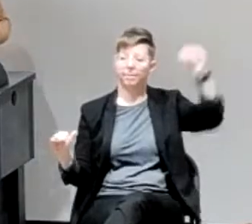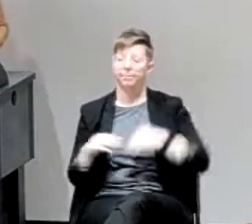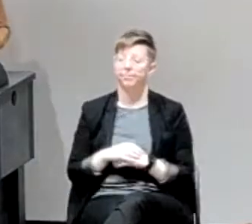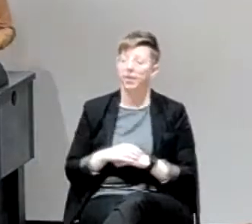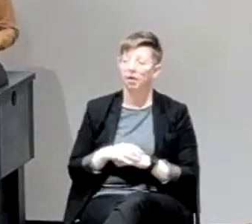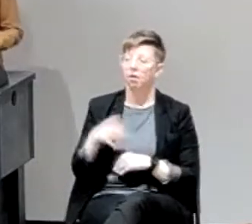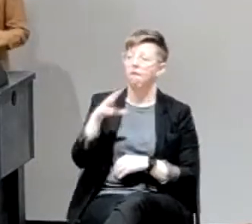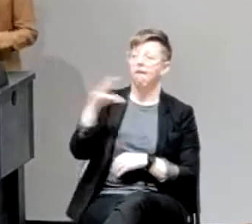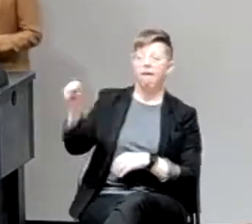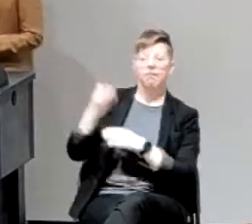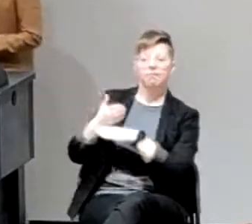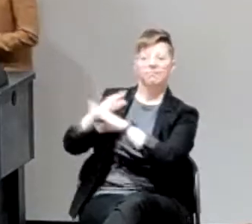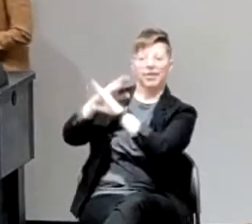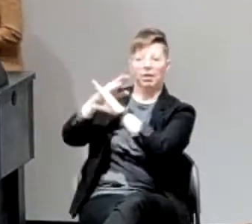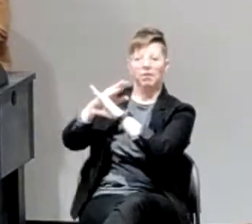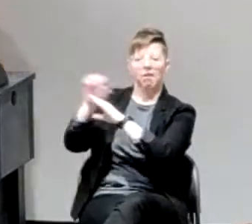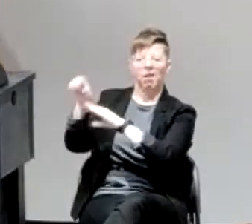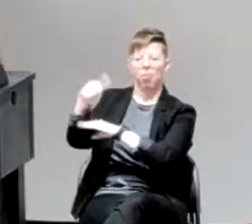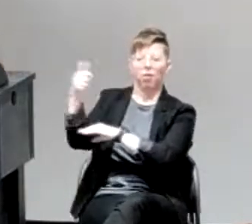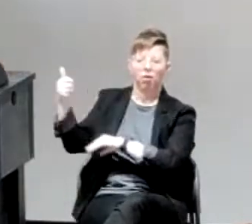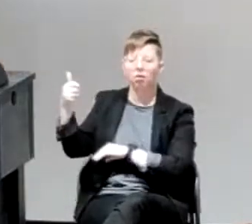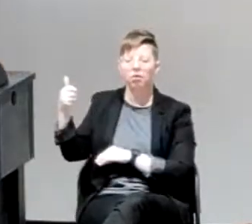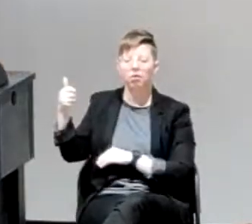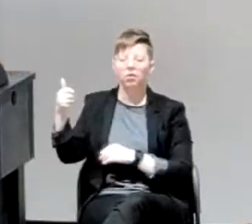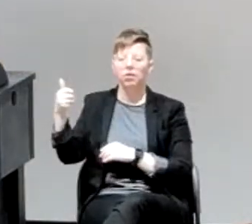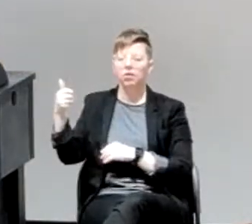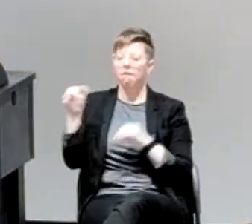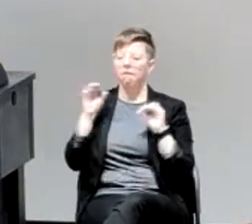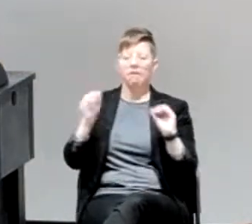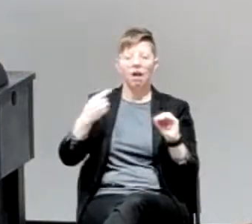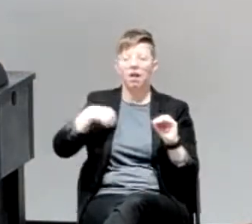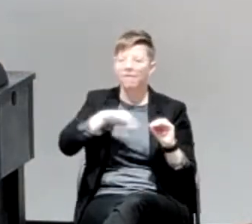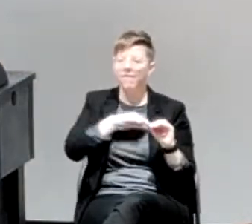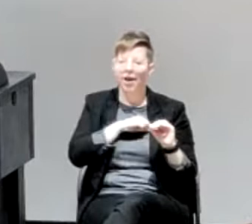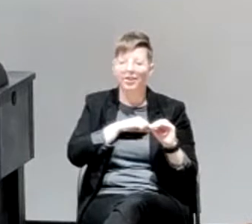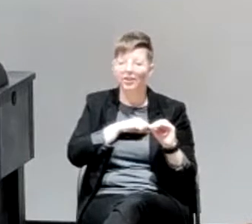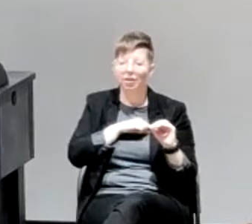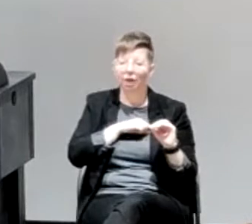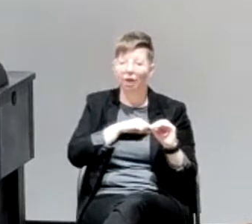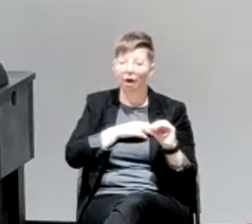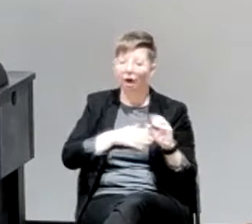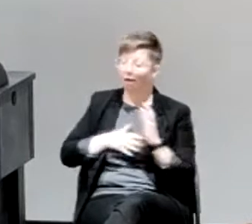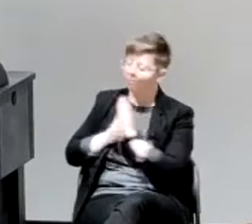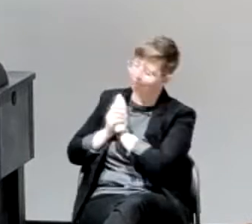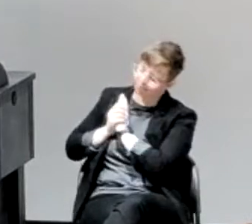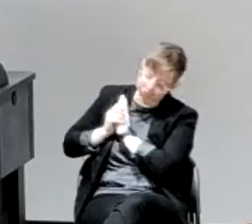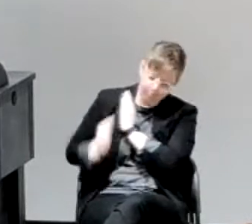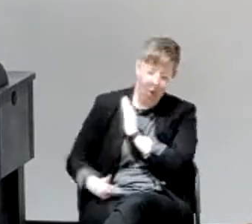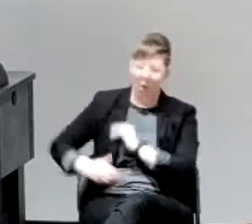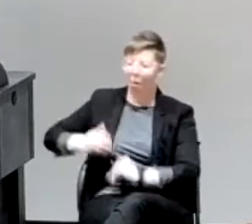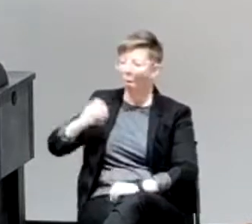But it ups our game. share and it's a whole other thing to trust you and let go. The third thing that I think is always a head wind.